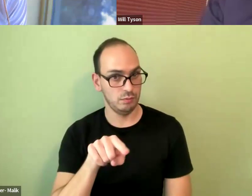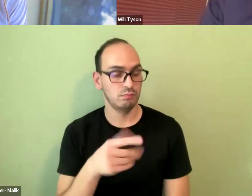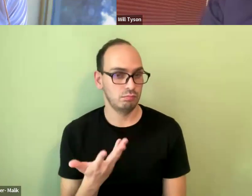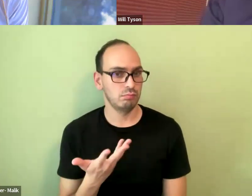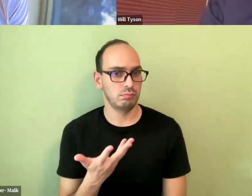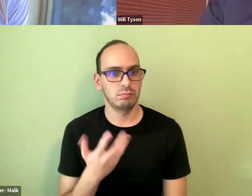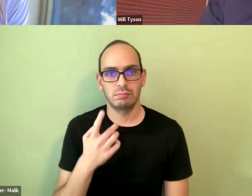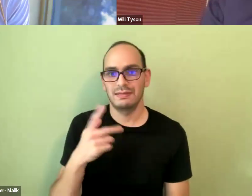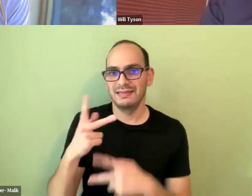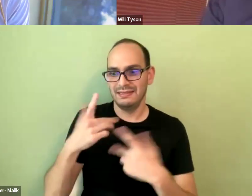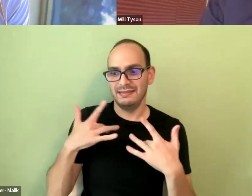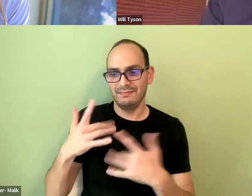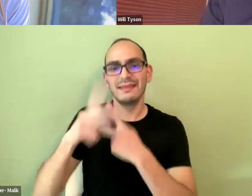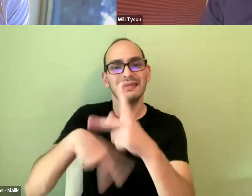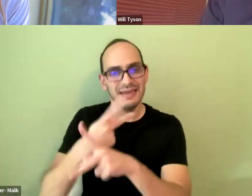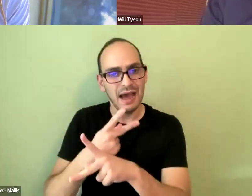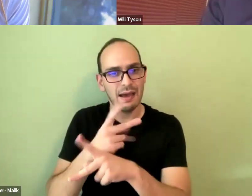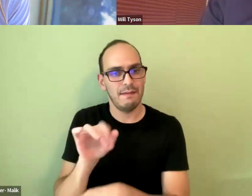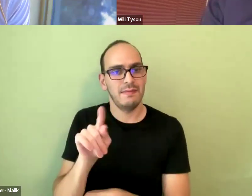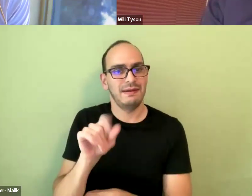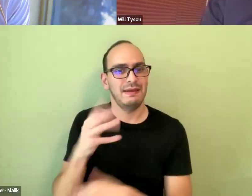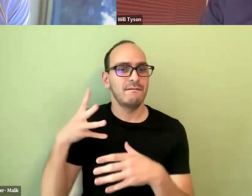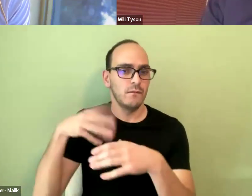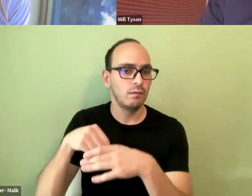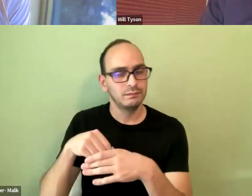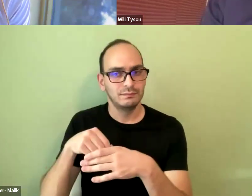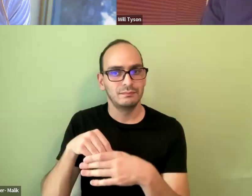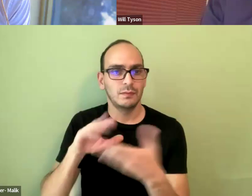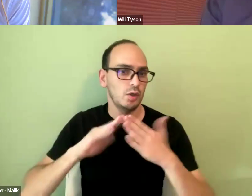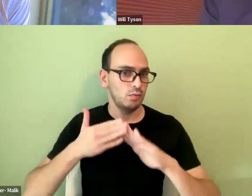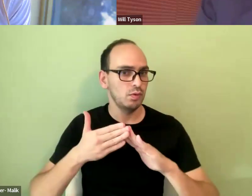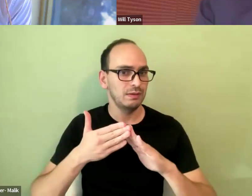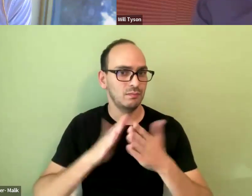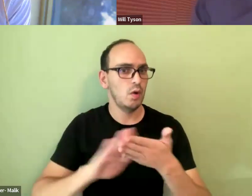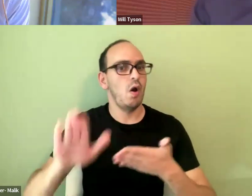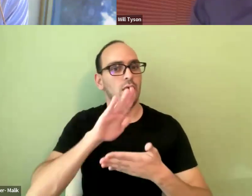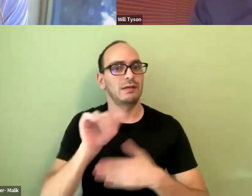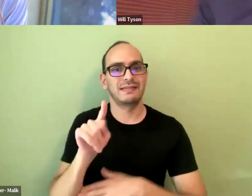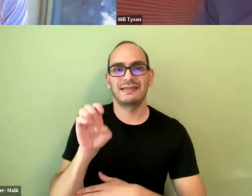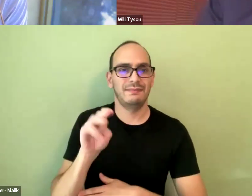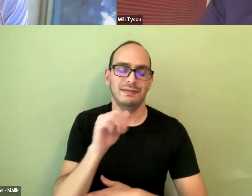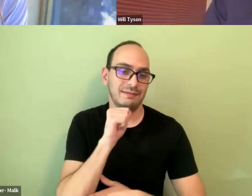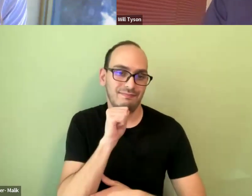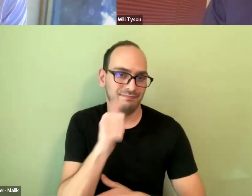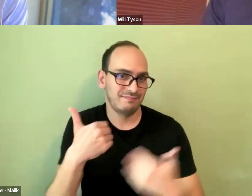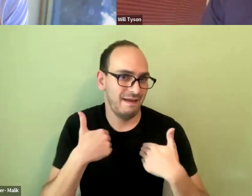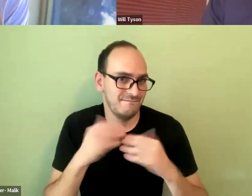Because the type of data that I wanted to using evolving community college stem students it just really does not exist.